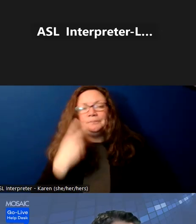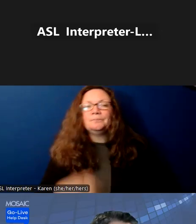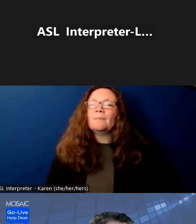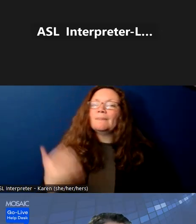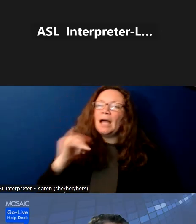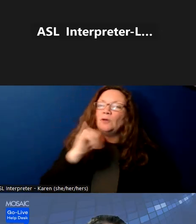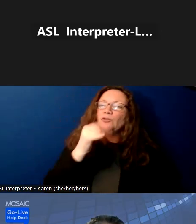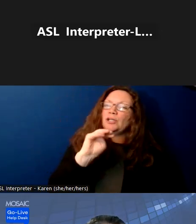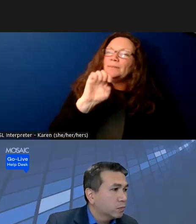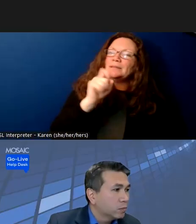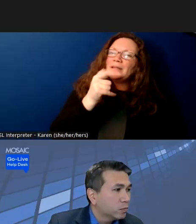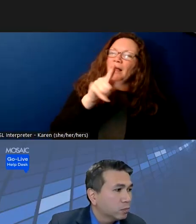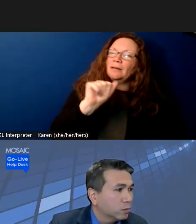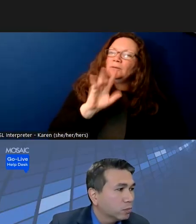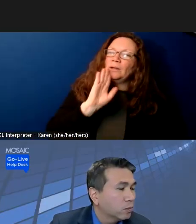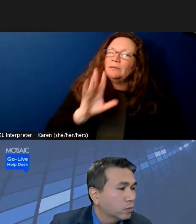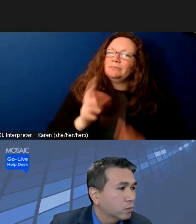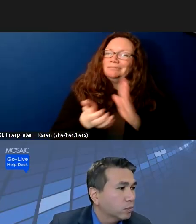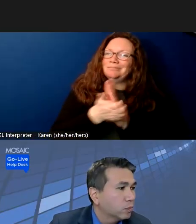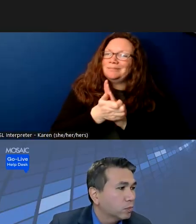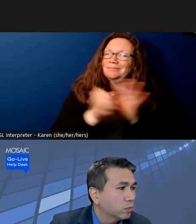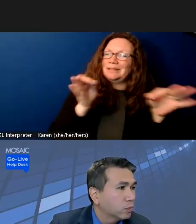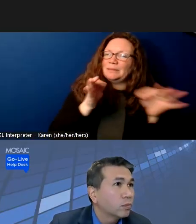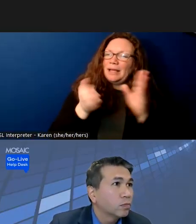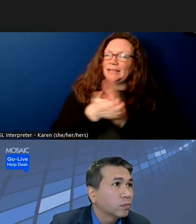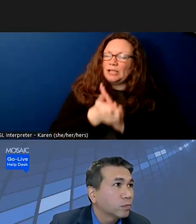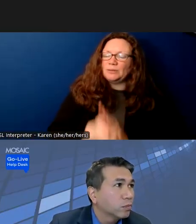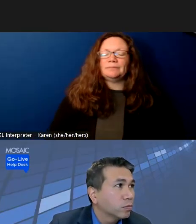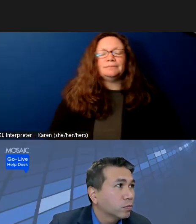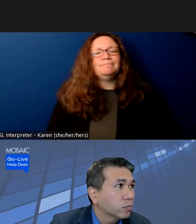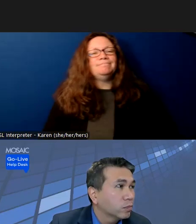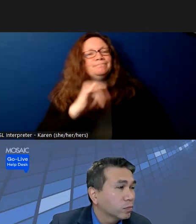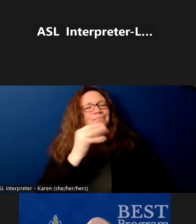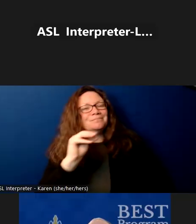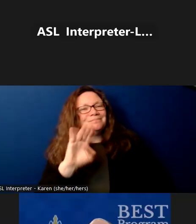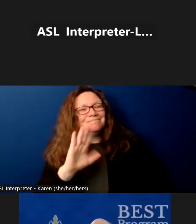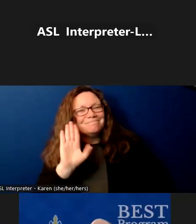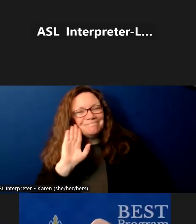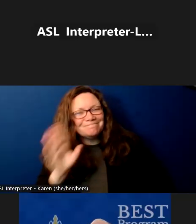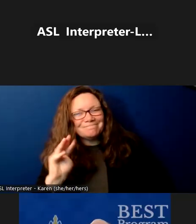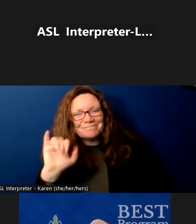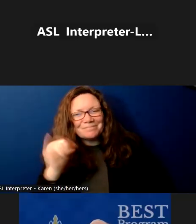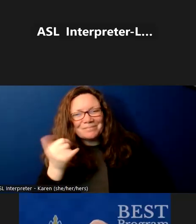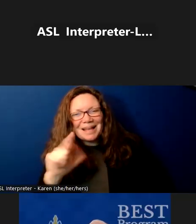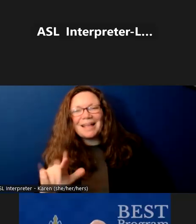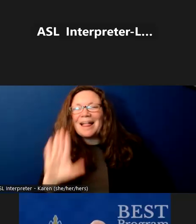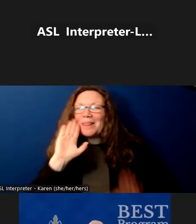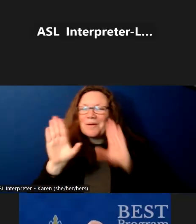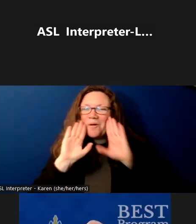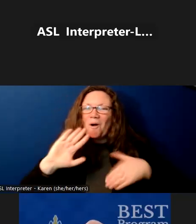Thank you very much, Michael. I appreciate that. Hello, everyone. I'm excited to be here to talk to you and show you a little bit